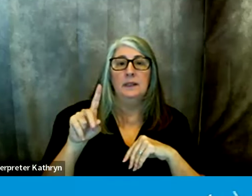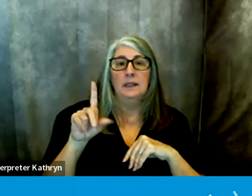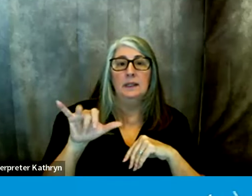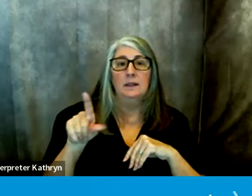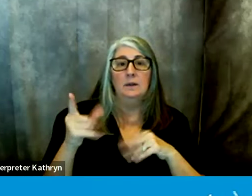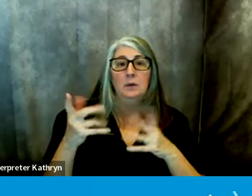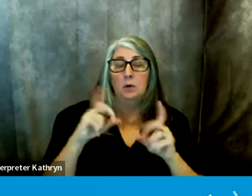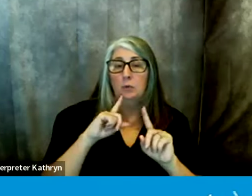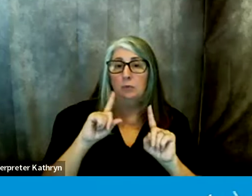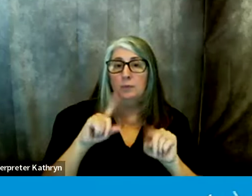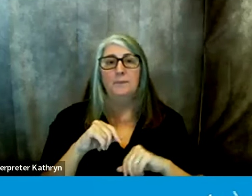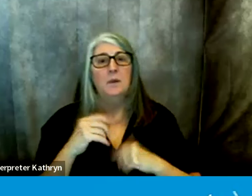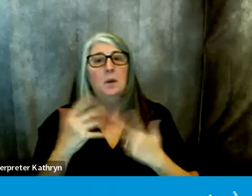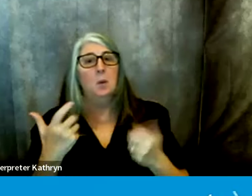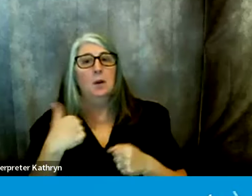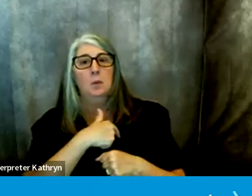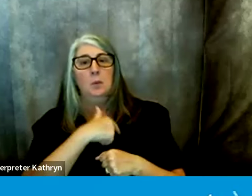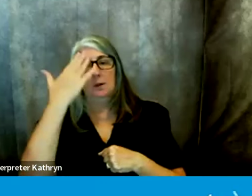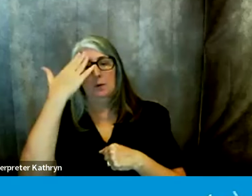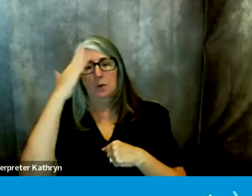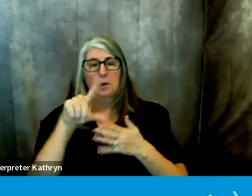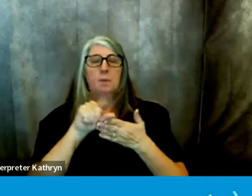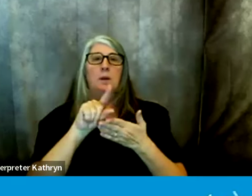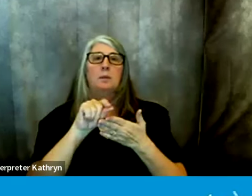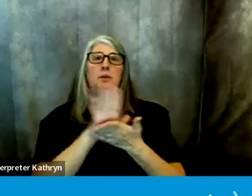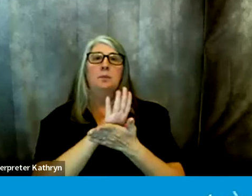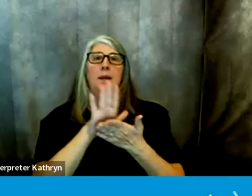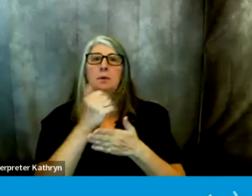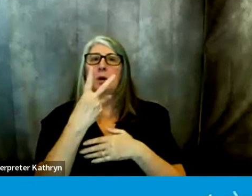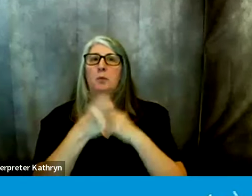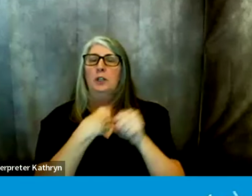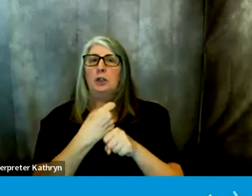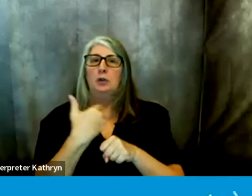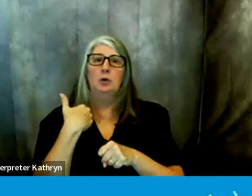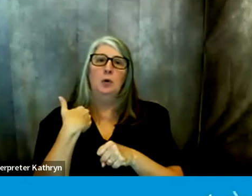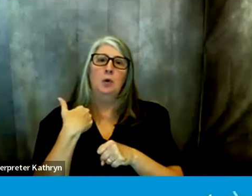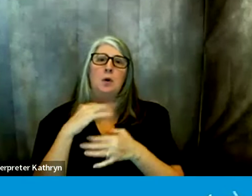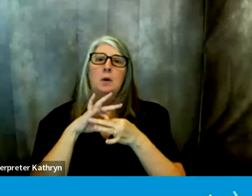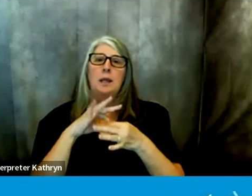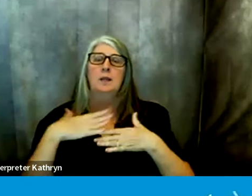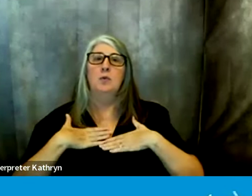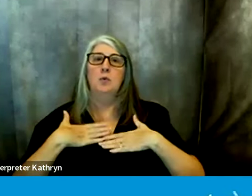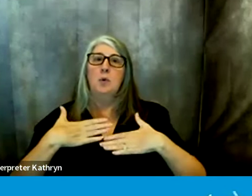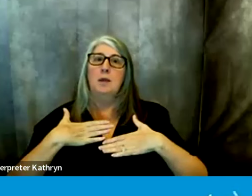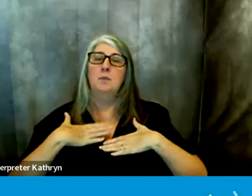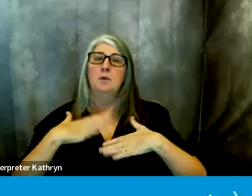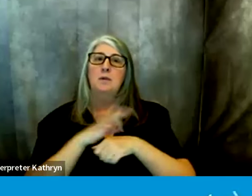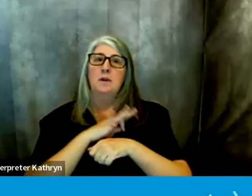Well, we did publish a paper a couple of years ago on improvement of respiratory function in patients with cervical spinal cord injury